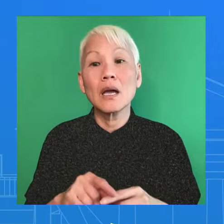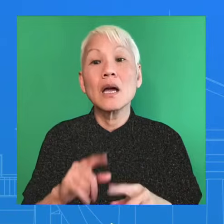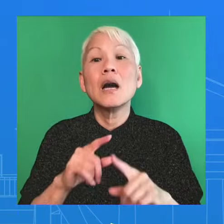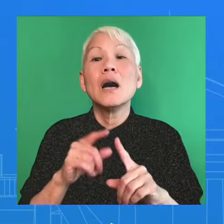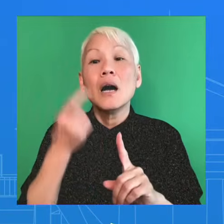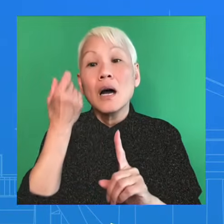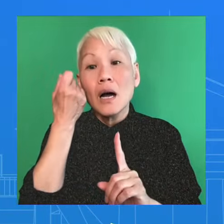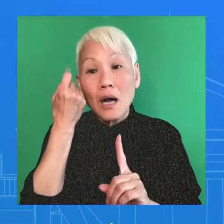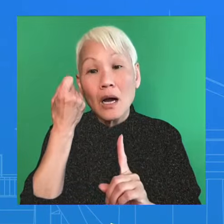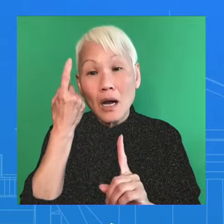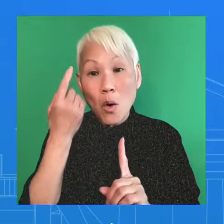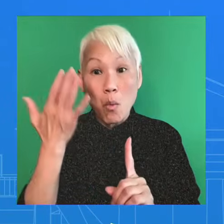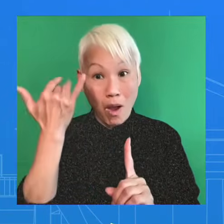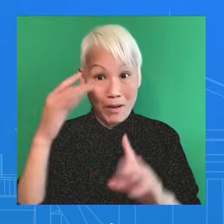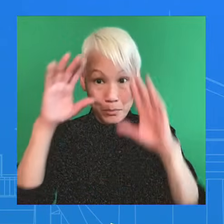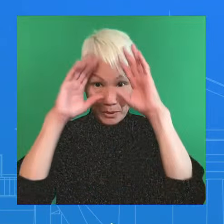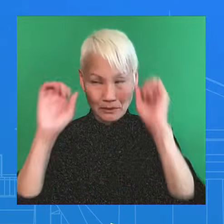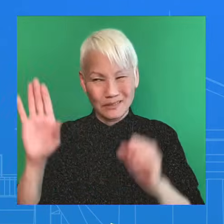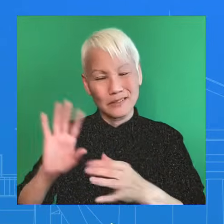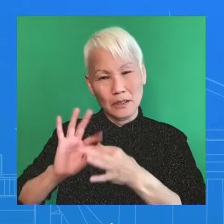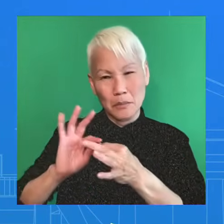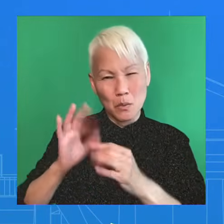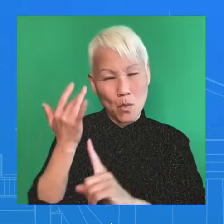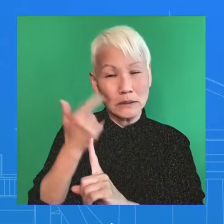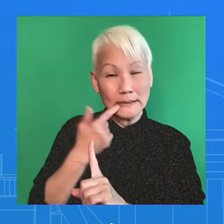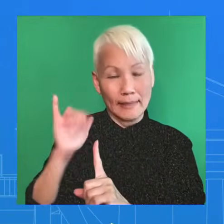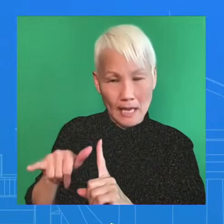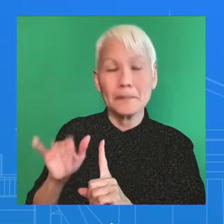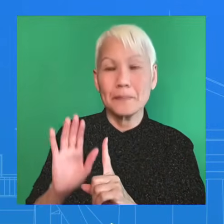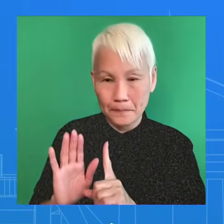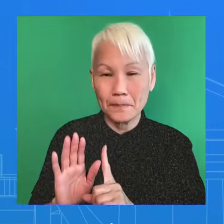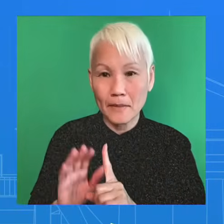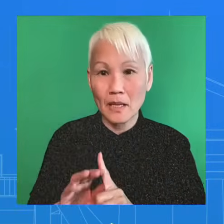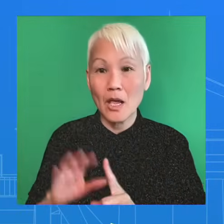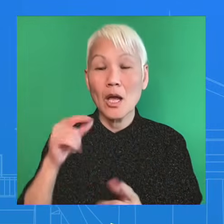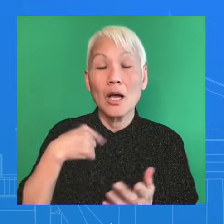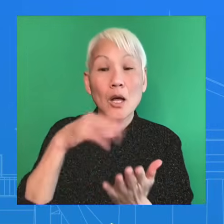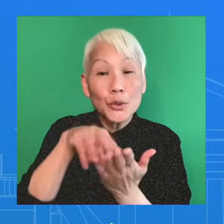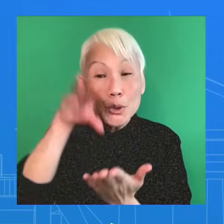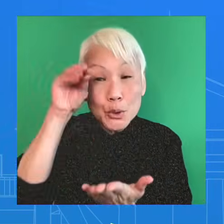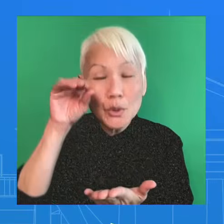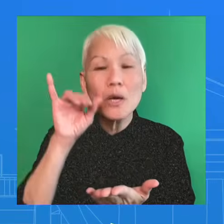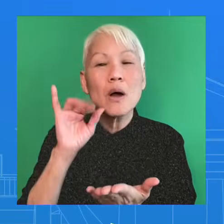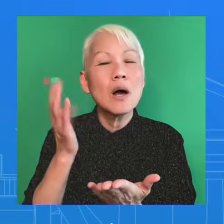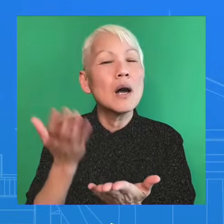is that much of the information that's out there and I say this with the caveat, James,